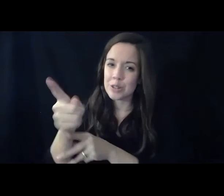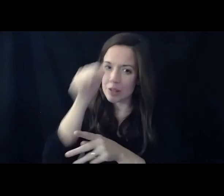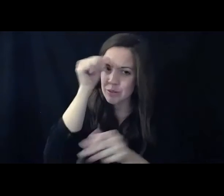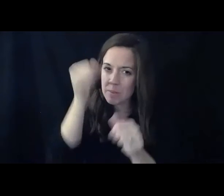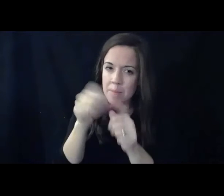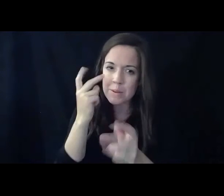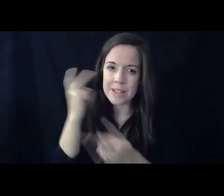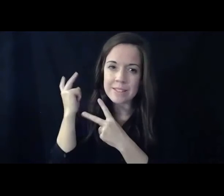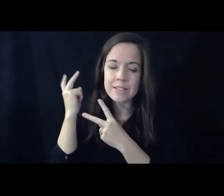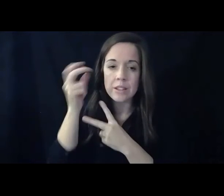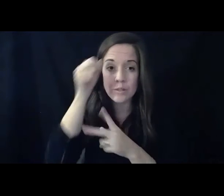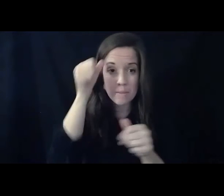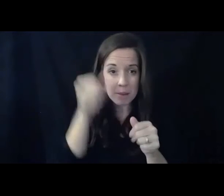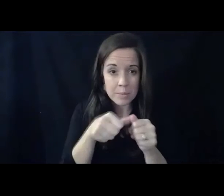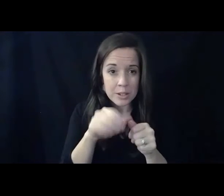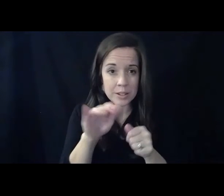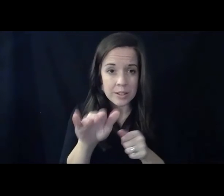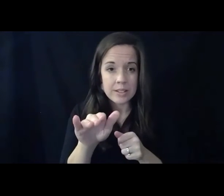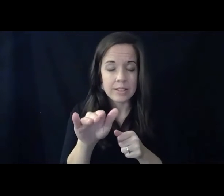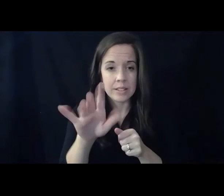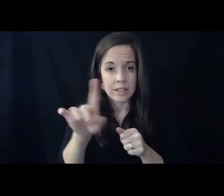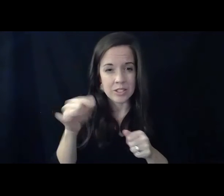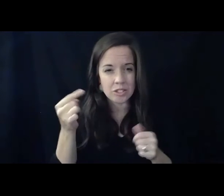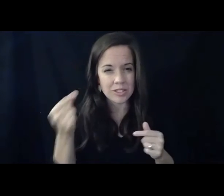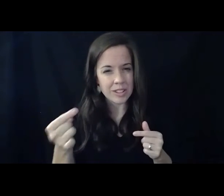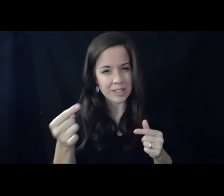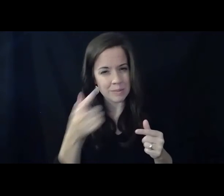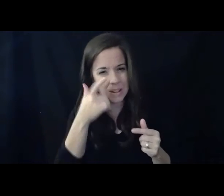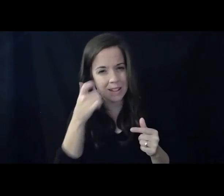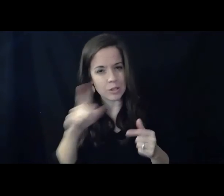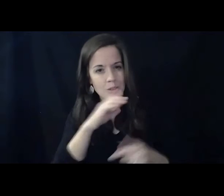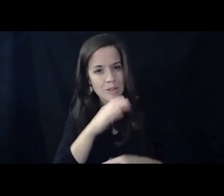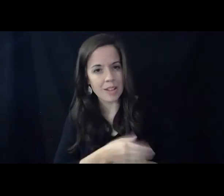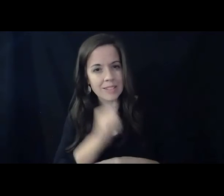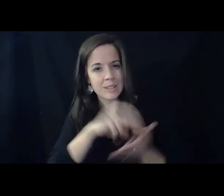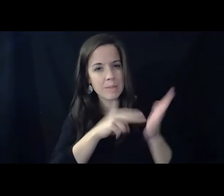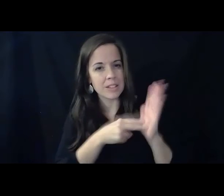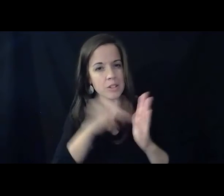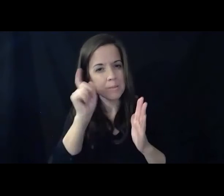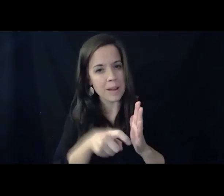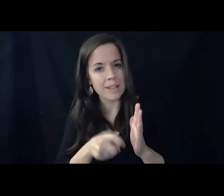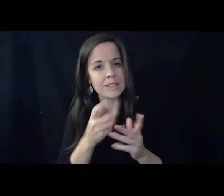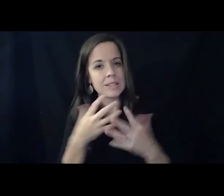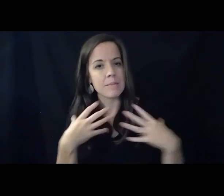Remember: just because you’re a daughter doesn’t mean you must mend. Instead,